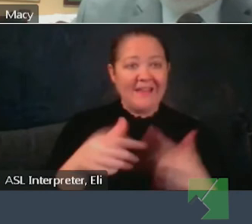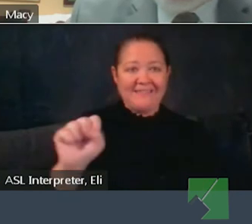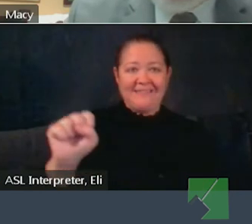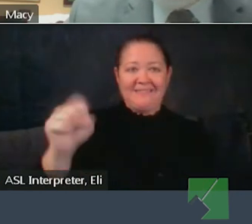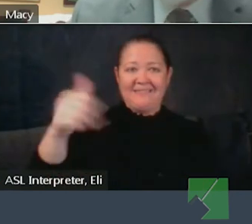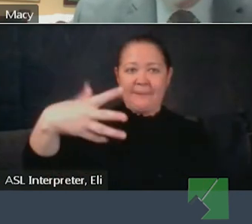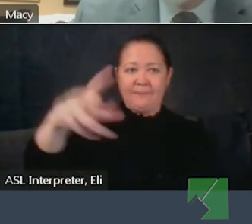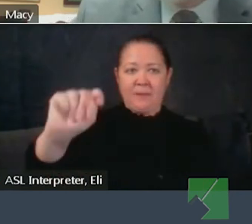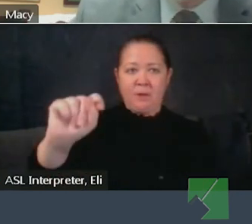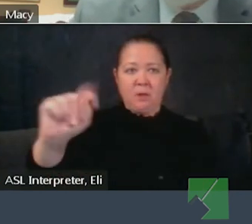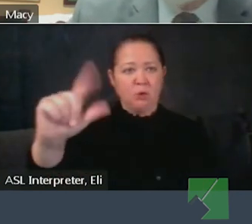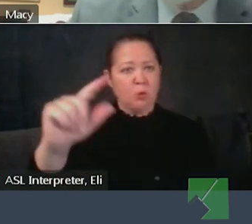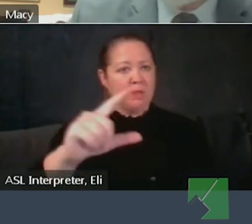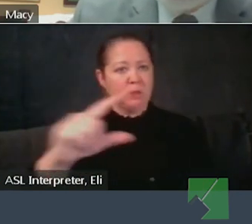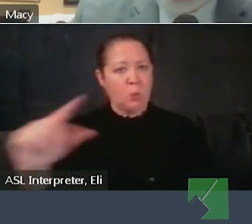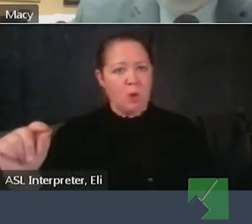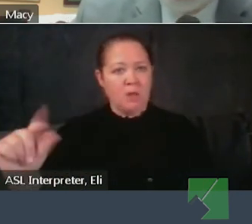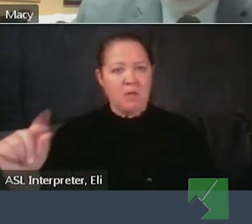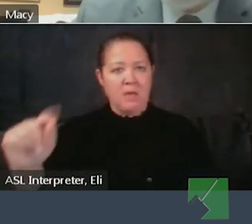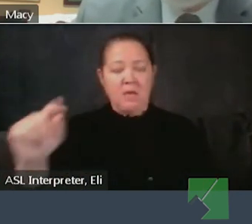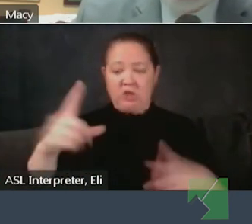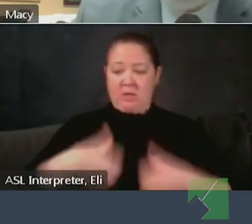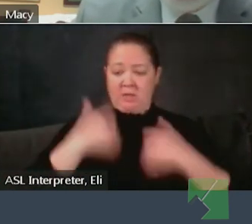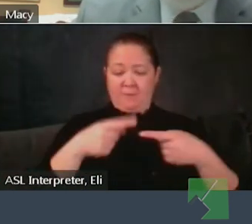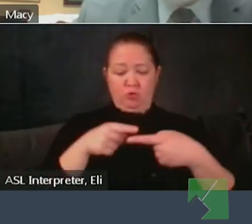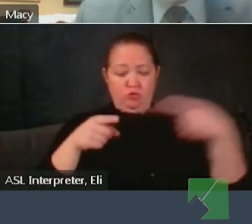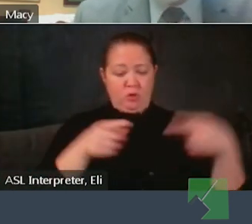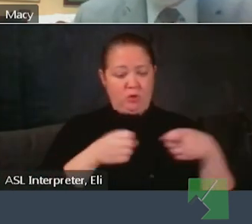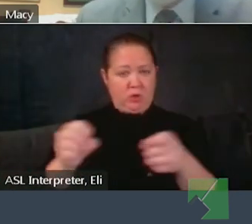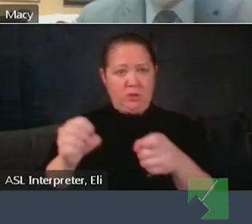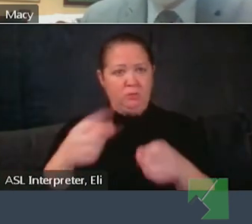Bryan will tell you she was right across the street. She saw activity at the site.